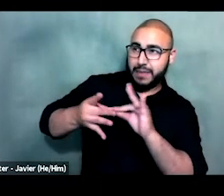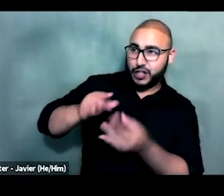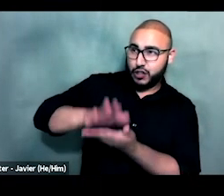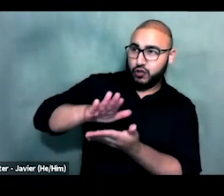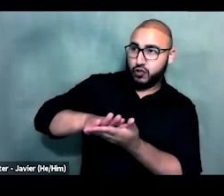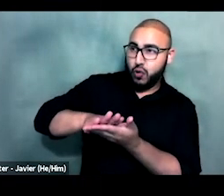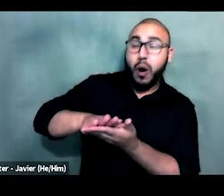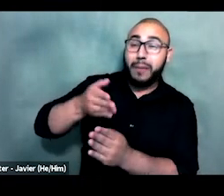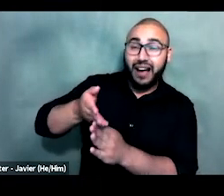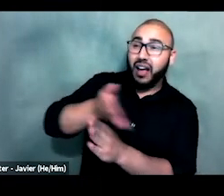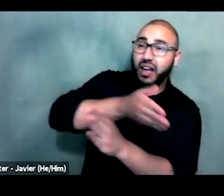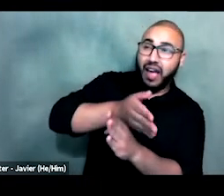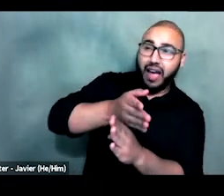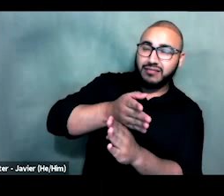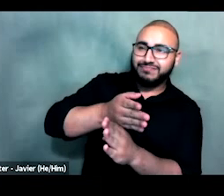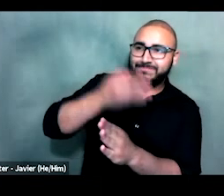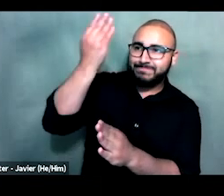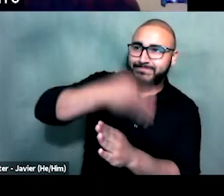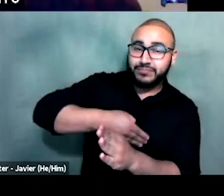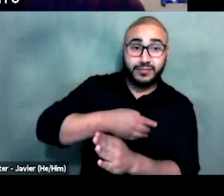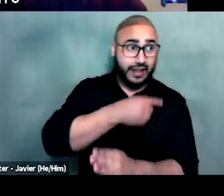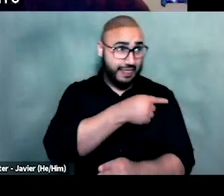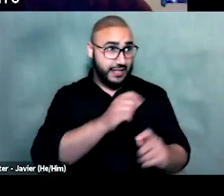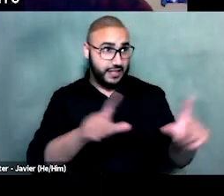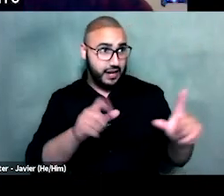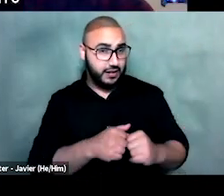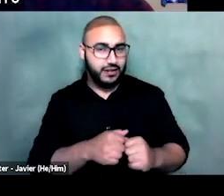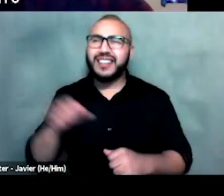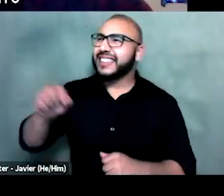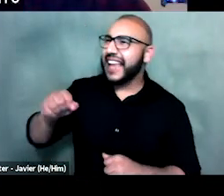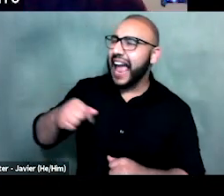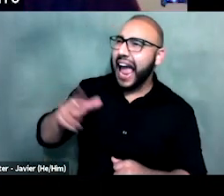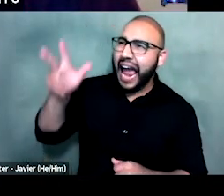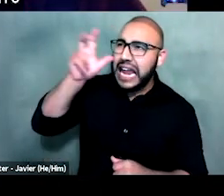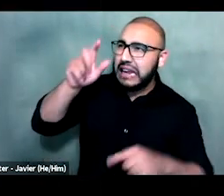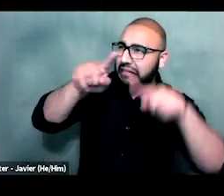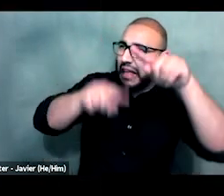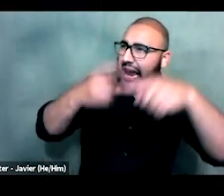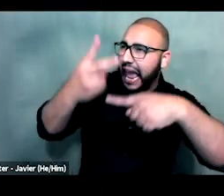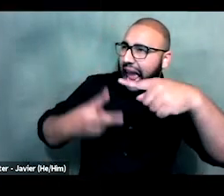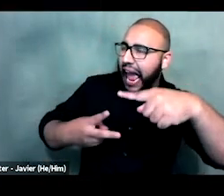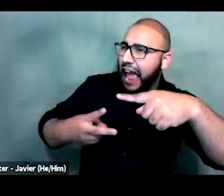schools, we kind of missed Bernard Navarro: Is it this slide right here? Nileen Clark: Yeah, I think you're about halfway through it. You froze up.